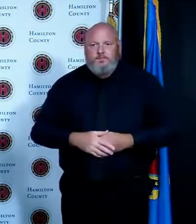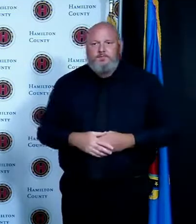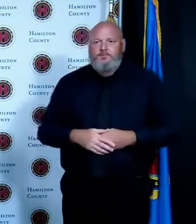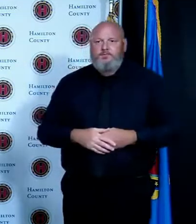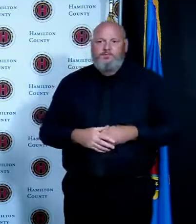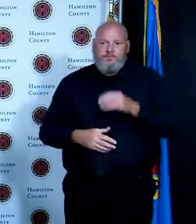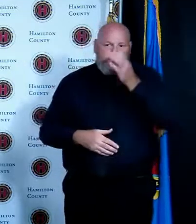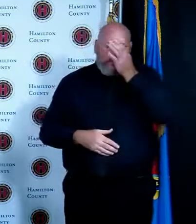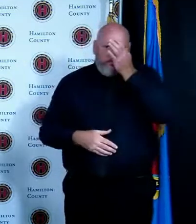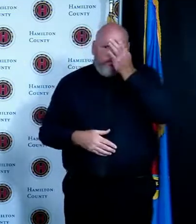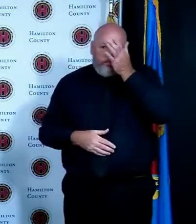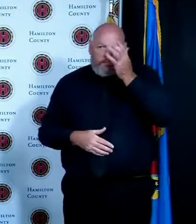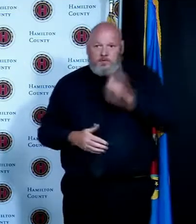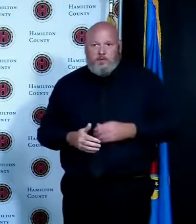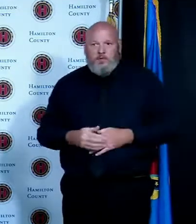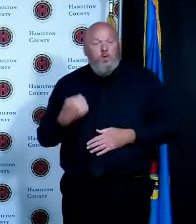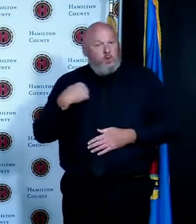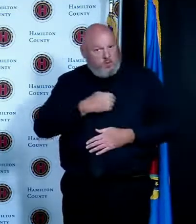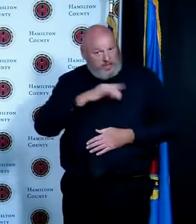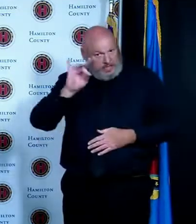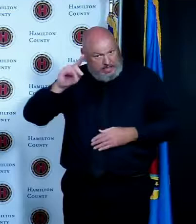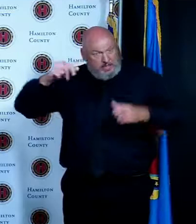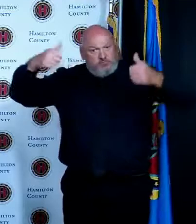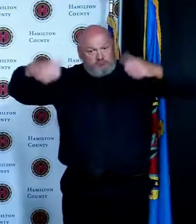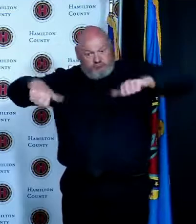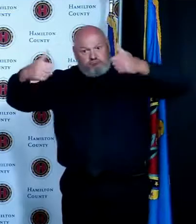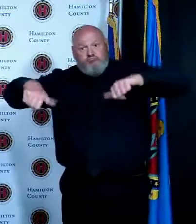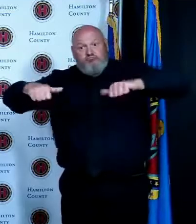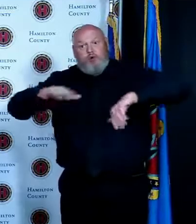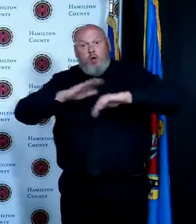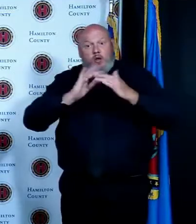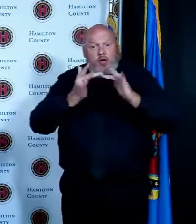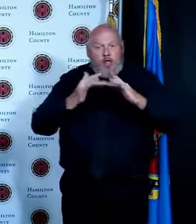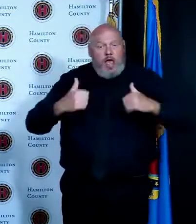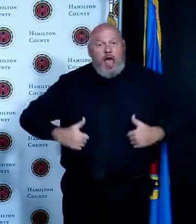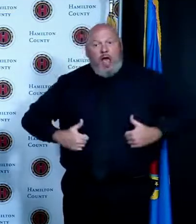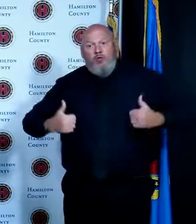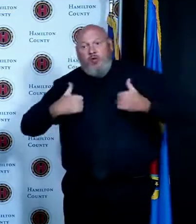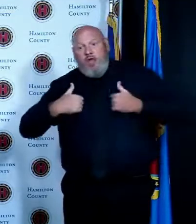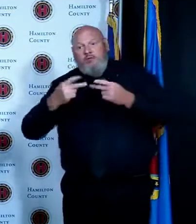helpful is a map so that you can go visit your house and or you can go visit